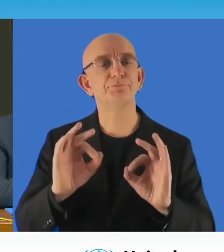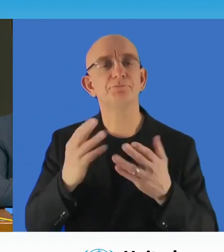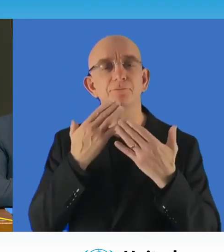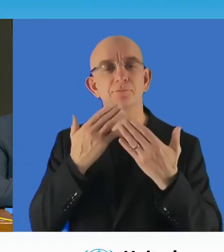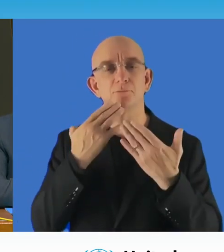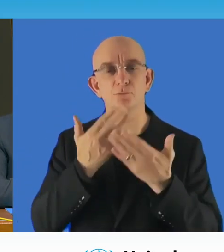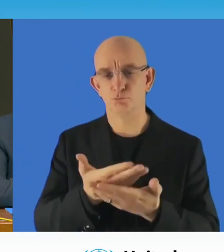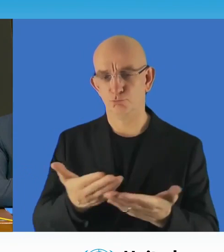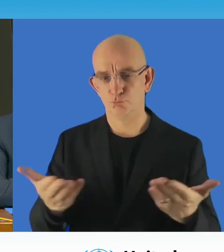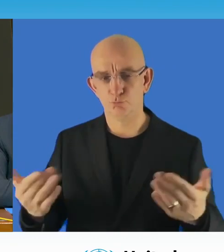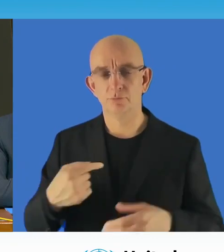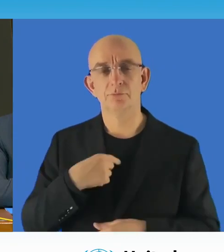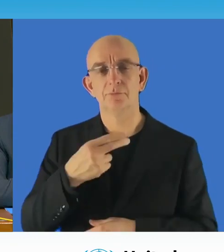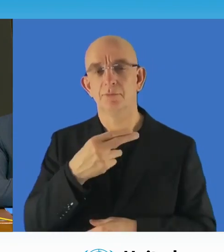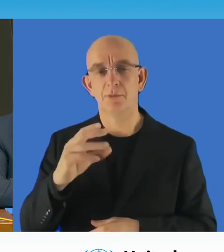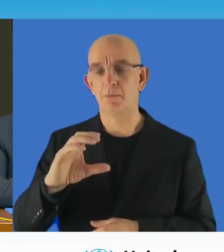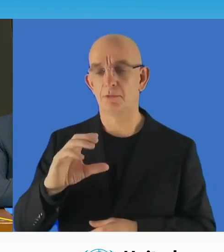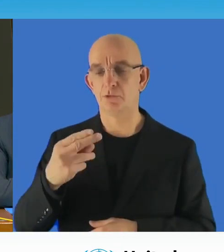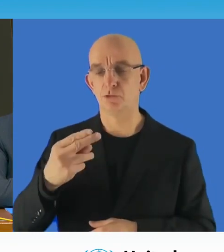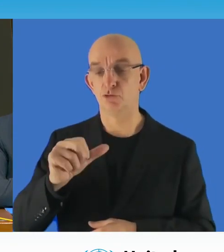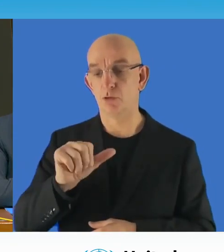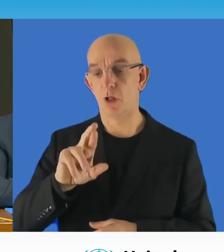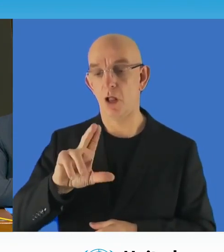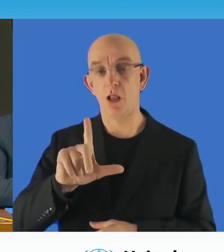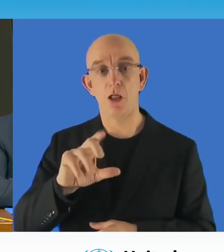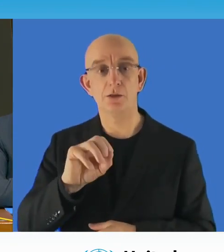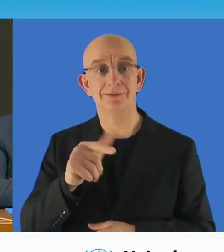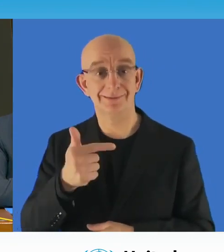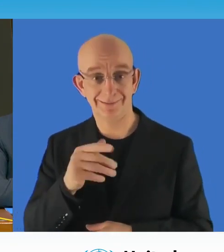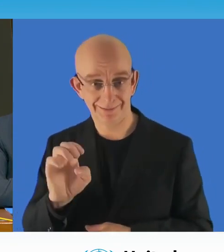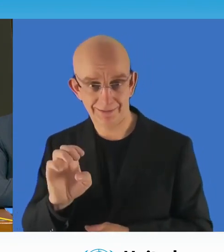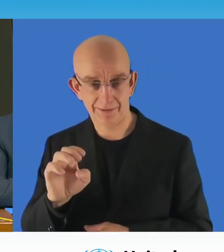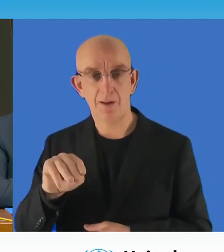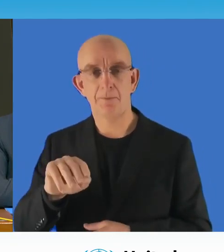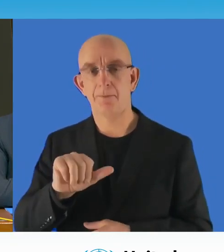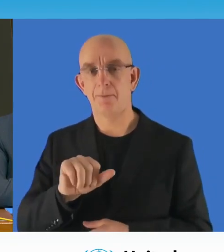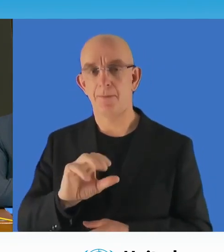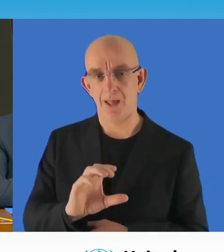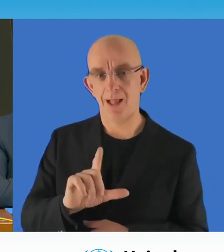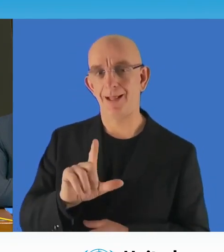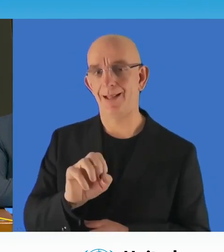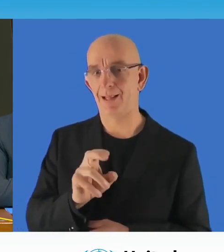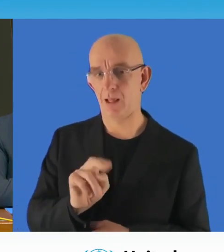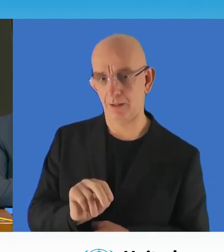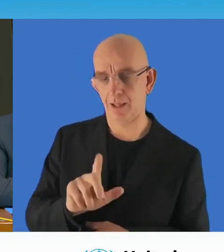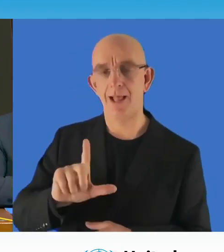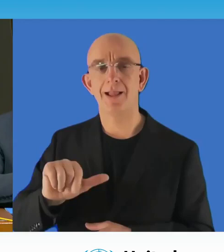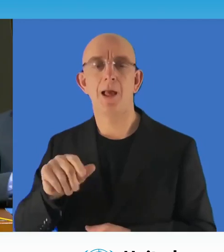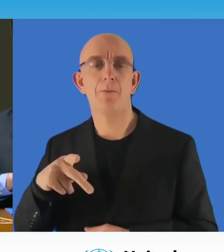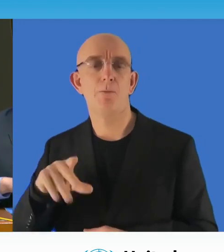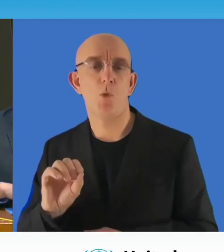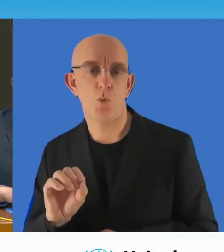and Chapo I am the advis the disability adviser at the World Bank it is my pleasure and honor